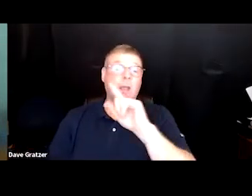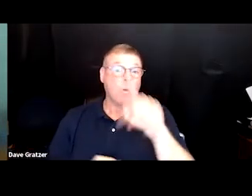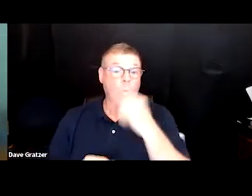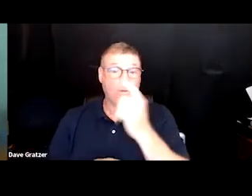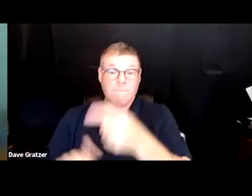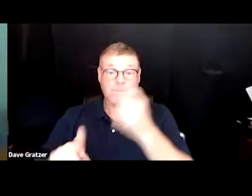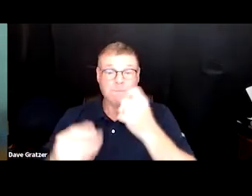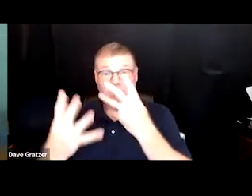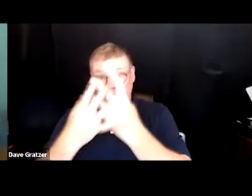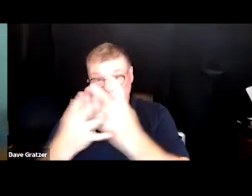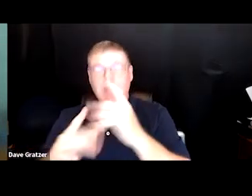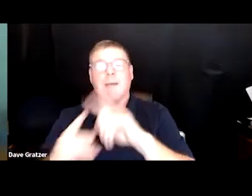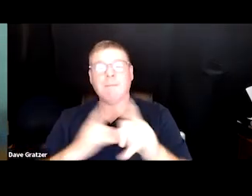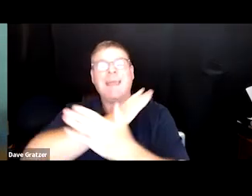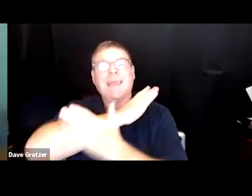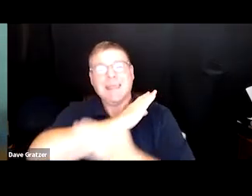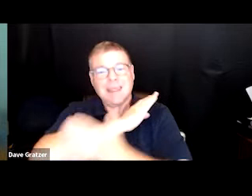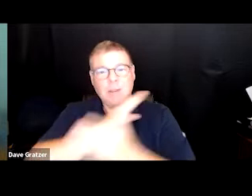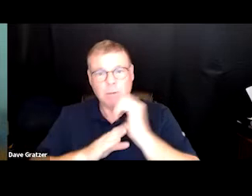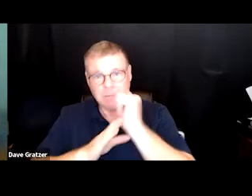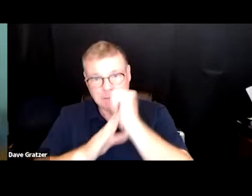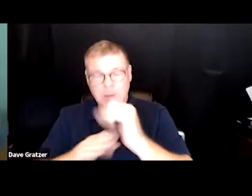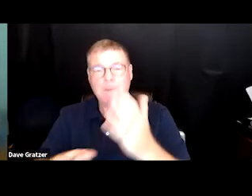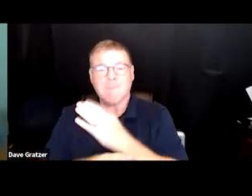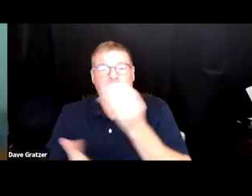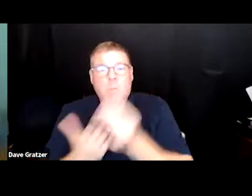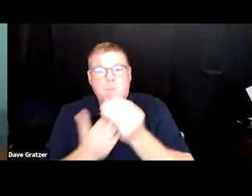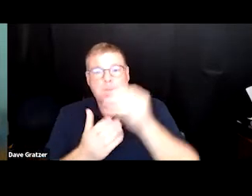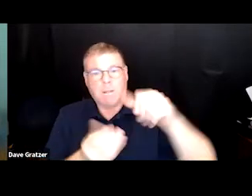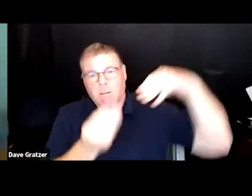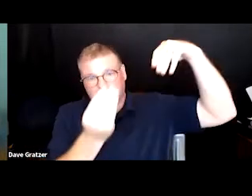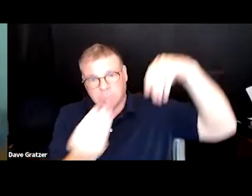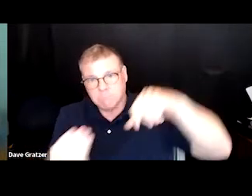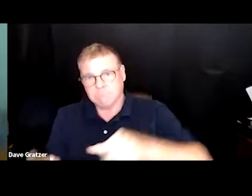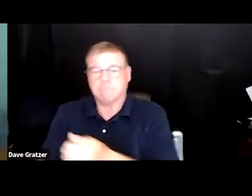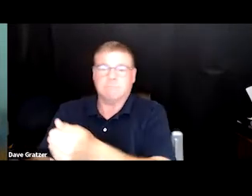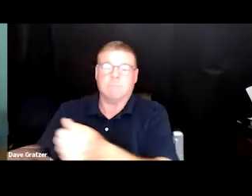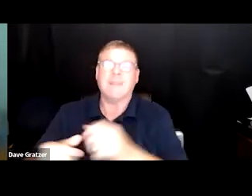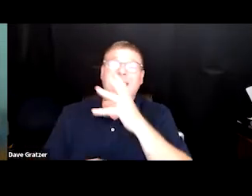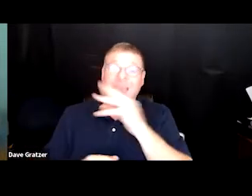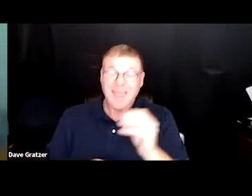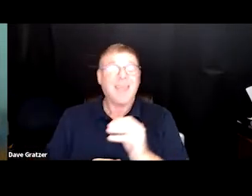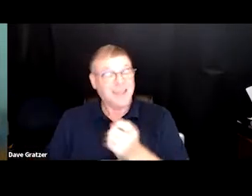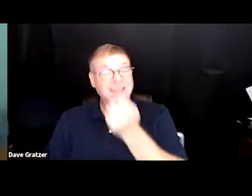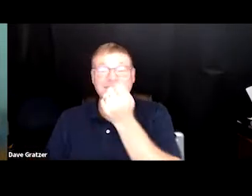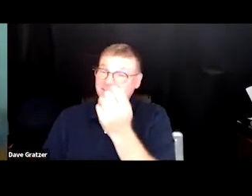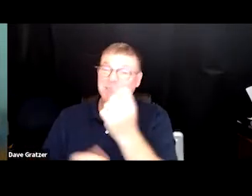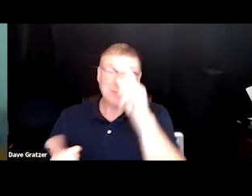but by the county leadership before the money can flow. And it was a bit of a confusing process for many,